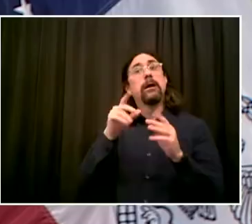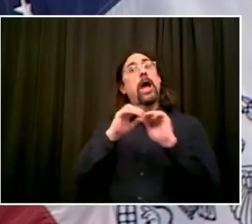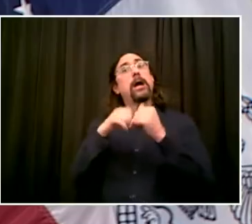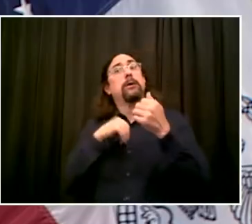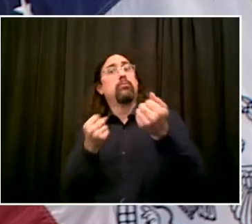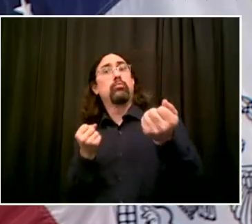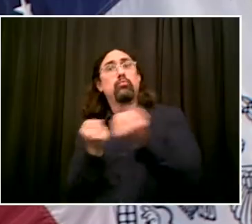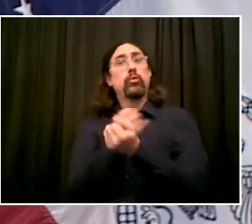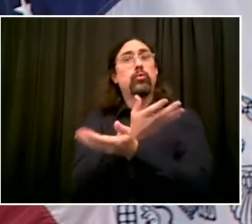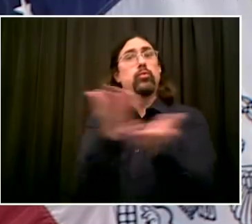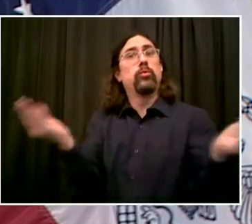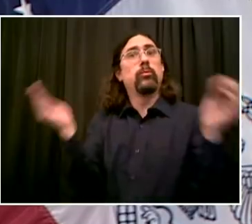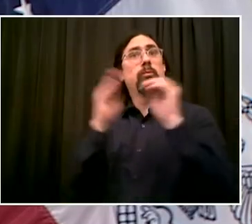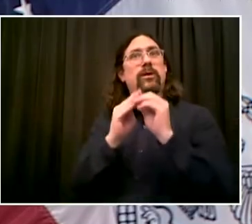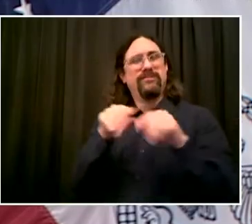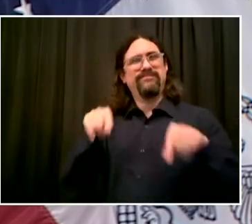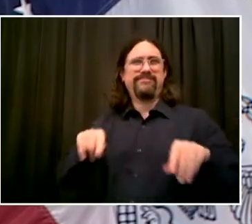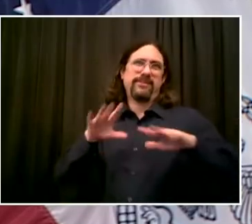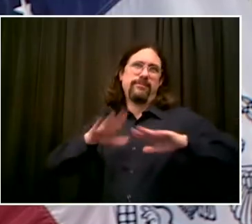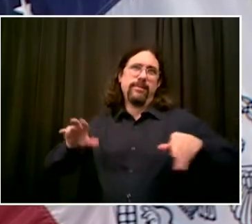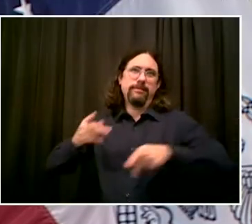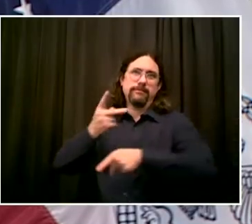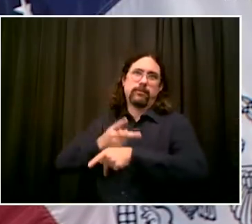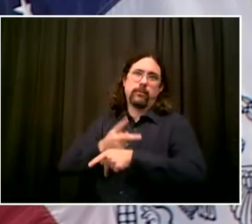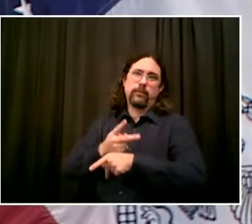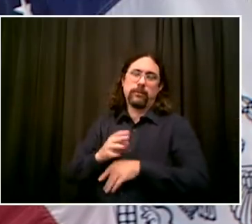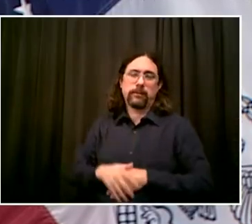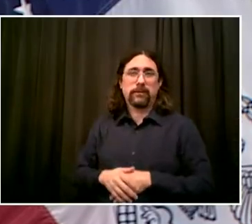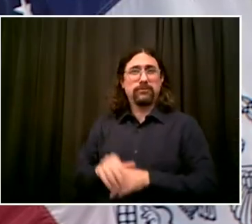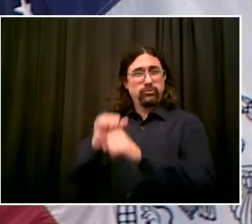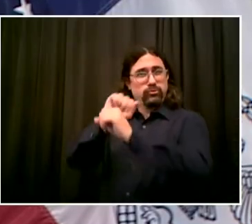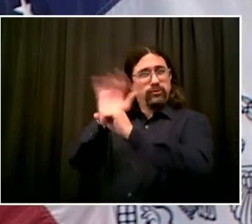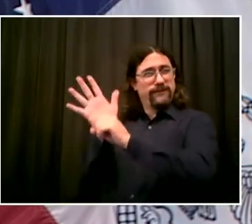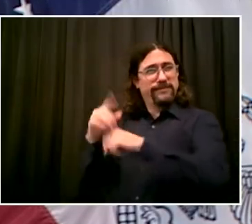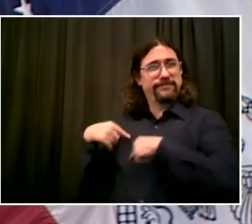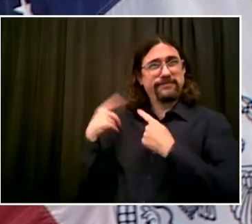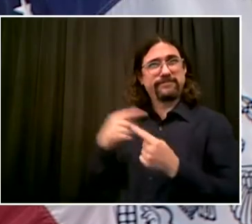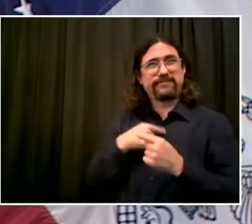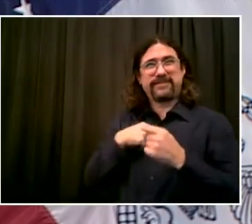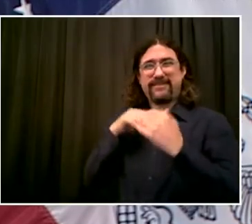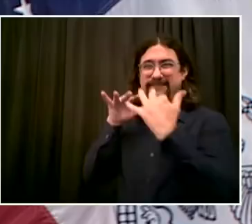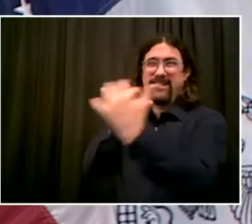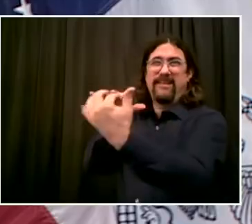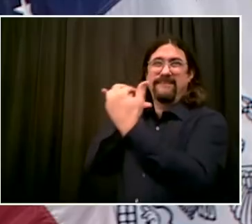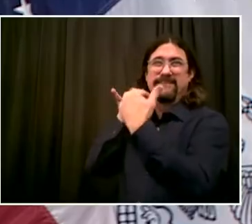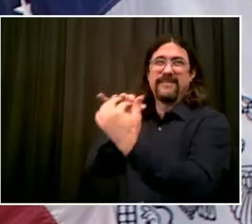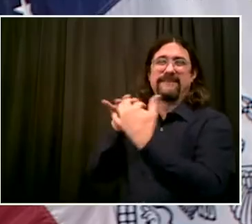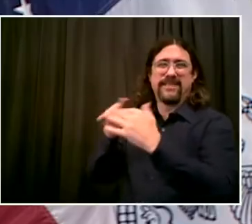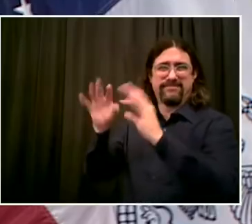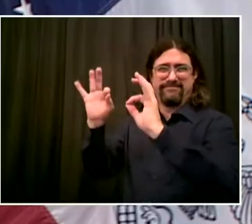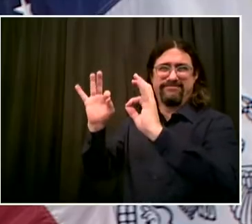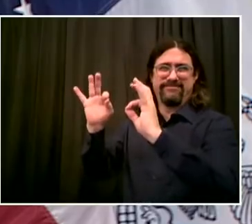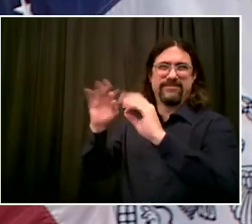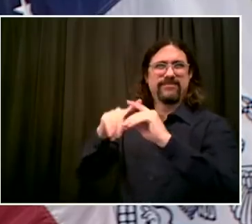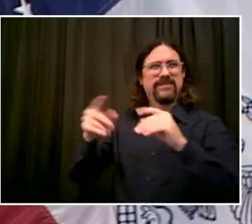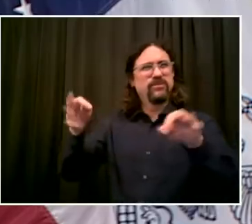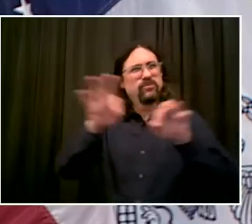BILLS. WE'VE GOT TO DO TBETE.R ALTOGETHER WE HAVE FOUGHT BACK HITS SEDIASE IN AN ETRXAORDINARY